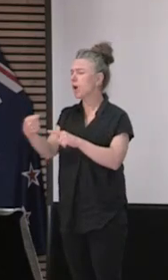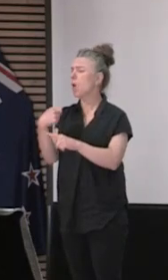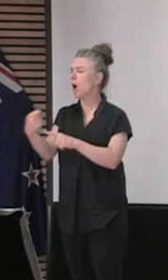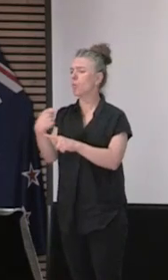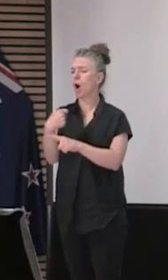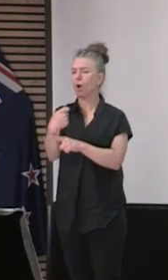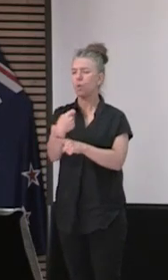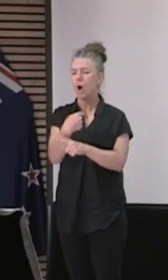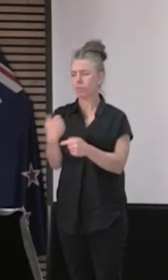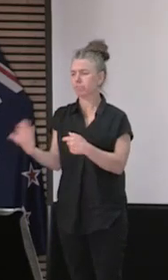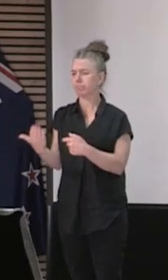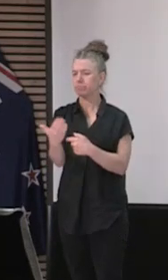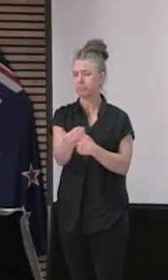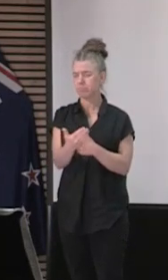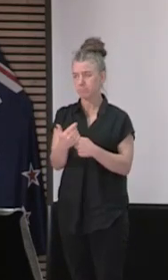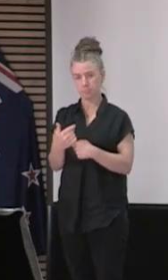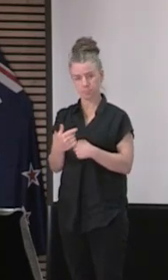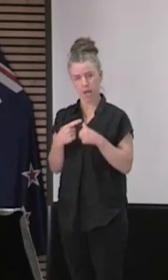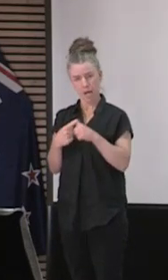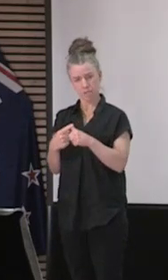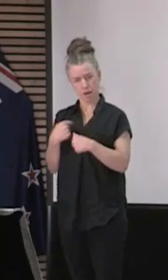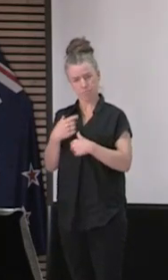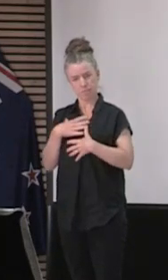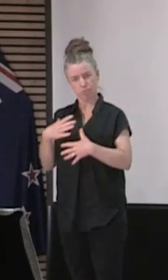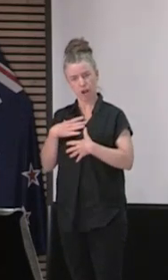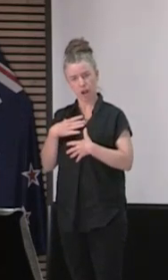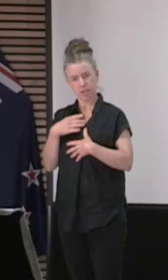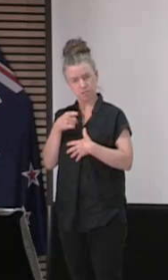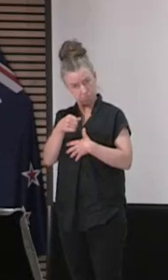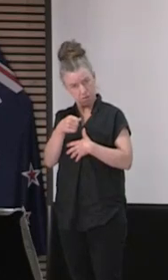If you give me thenames of where that'shappening, I'll look to fixit.